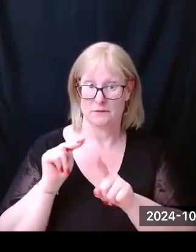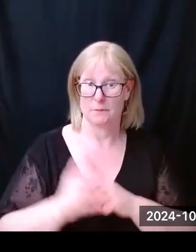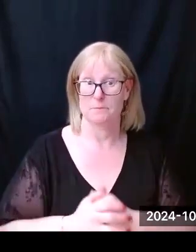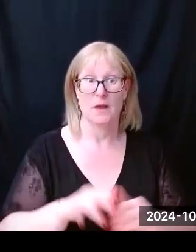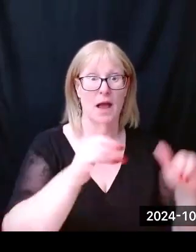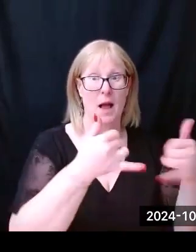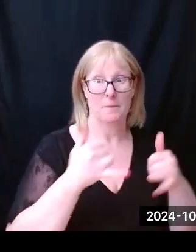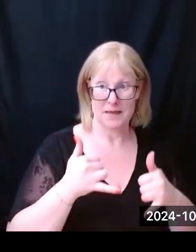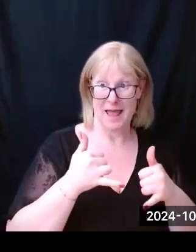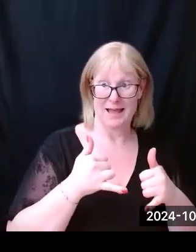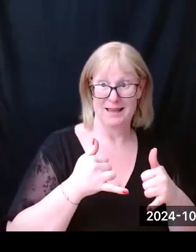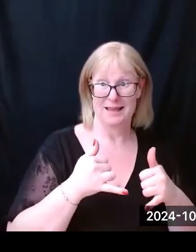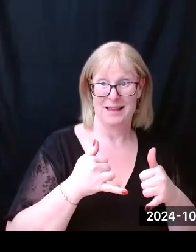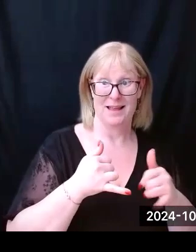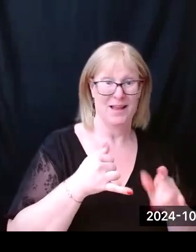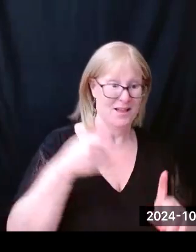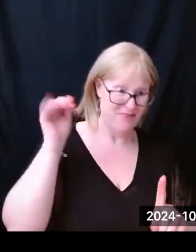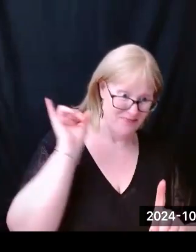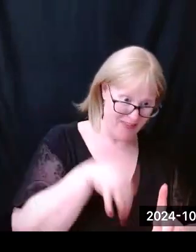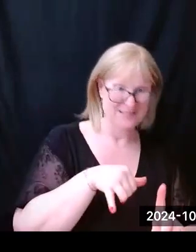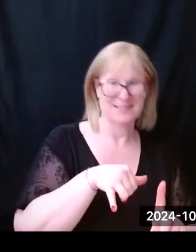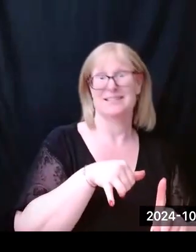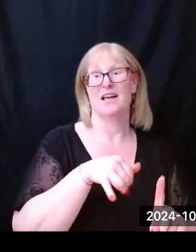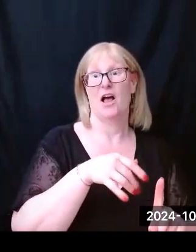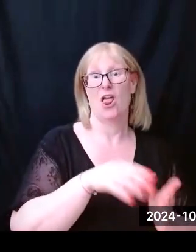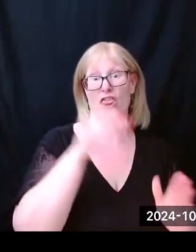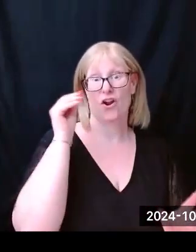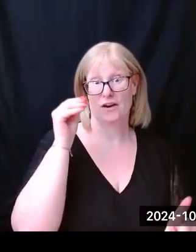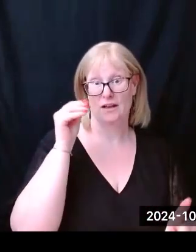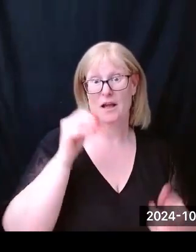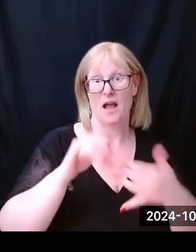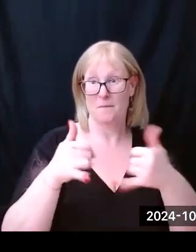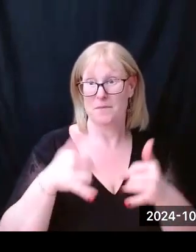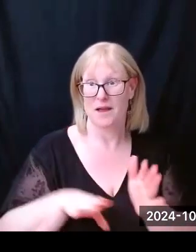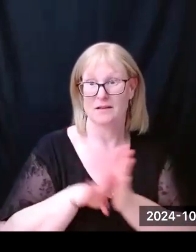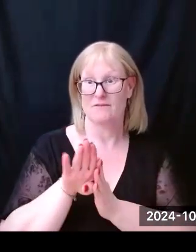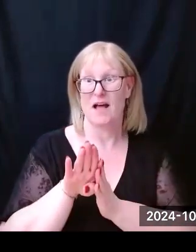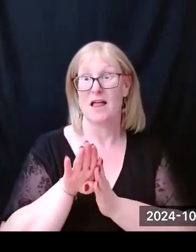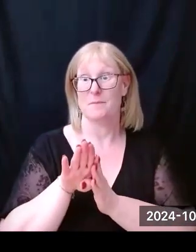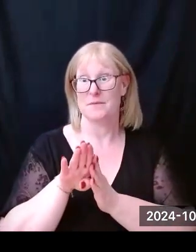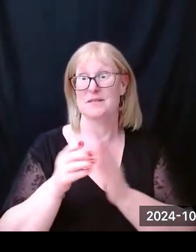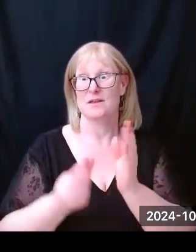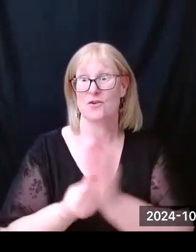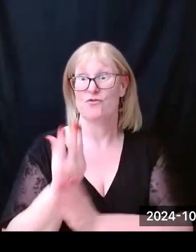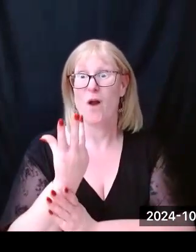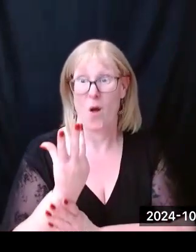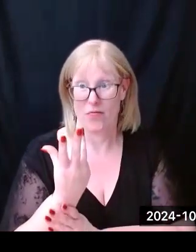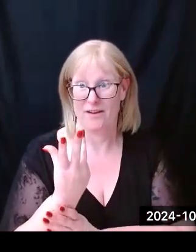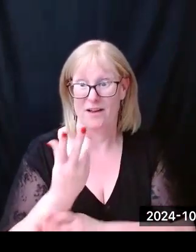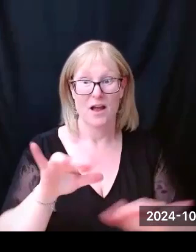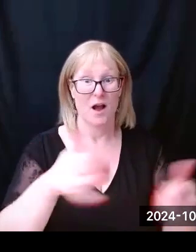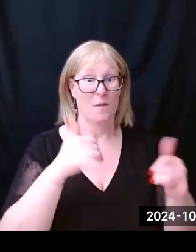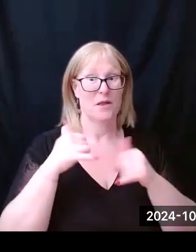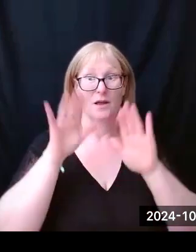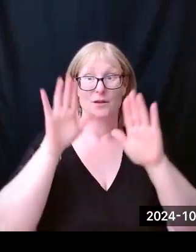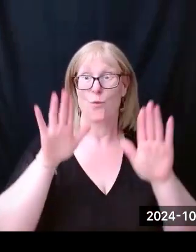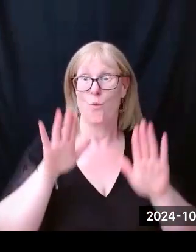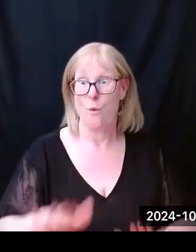learning play is what helps build our growth together, both as kids and parents play is a great tool for building our relationships.